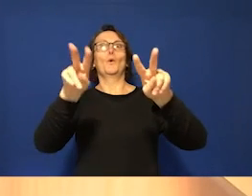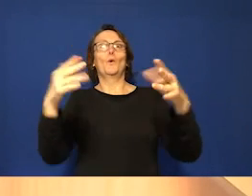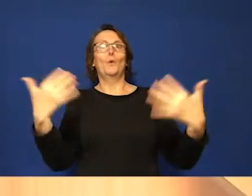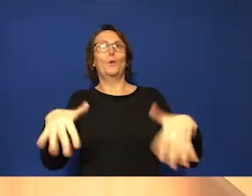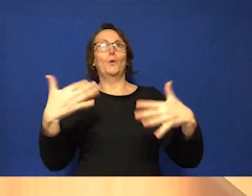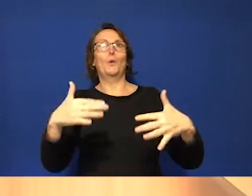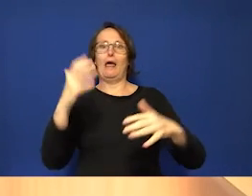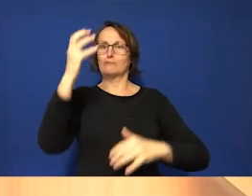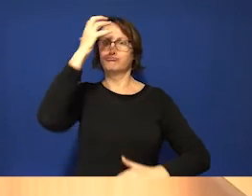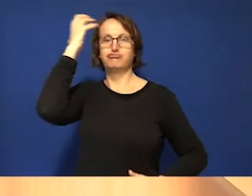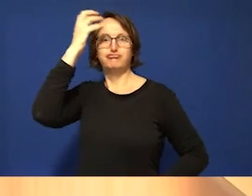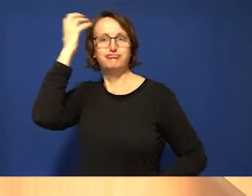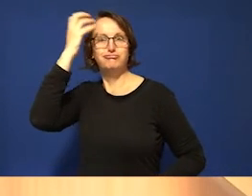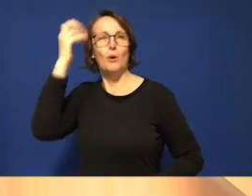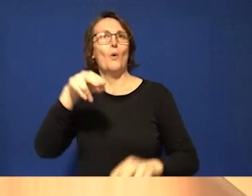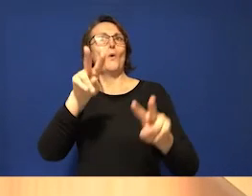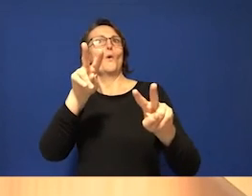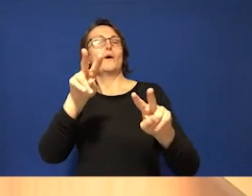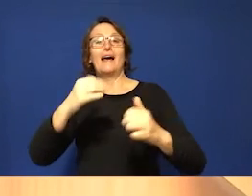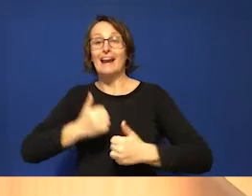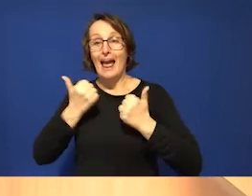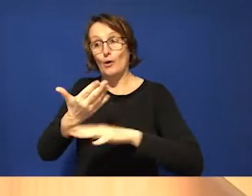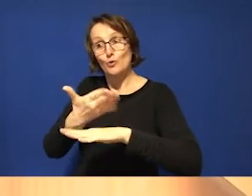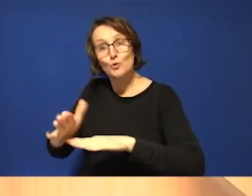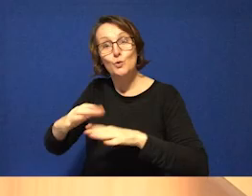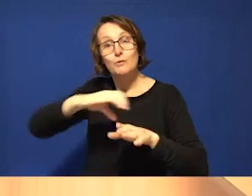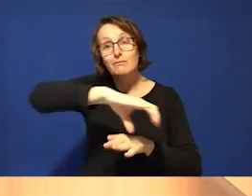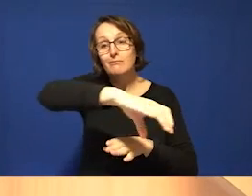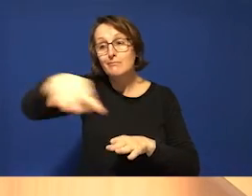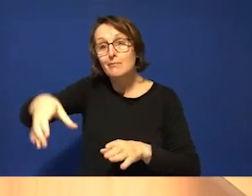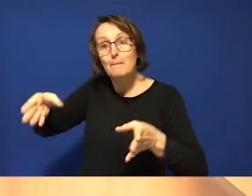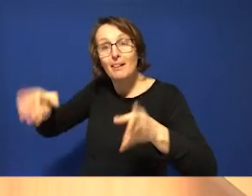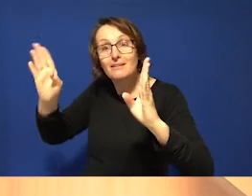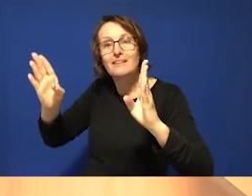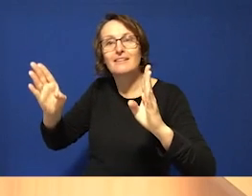and it's the big boy on the top of the Hill, whereas this is much more about respect for the environment